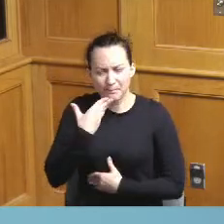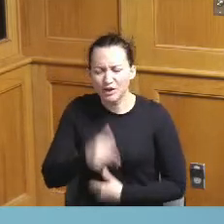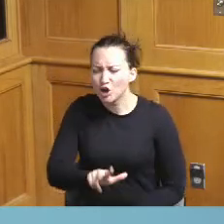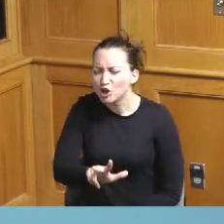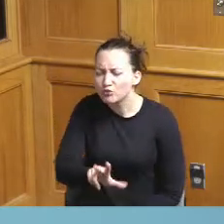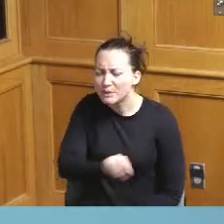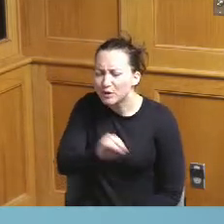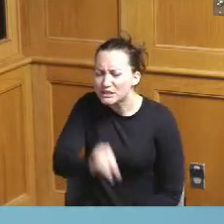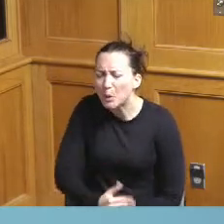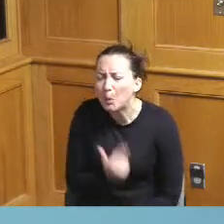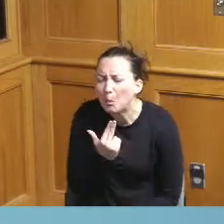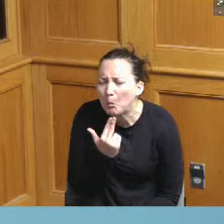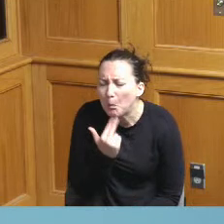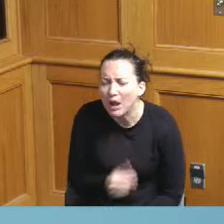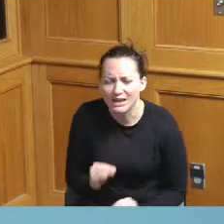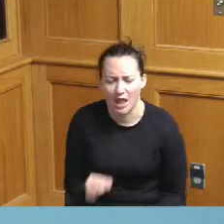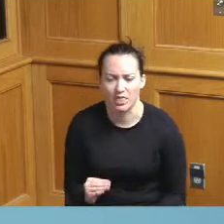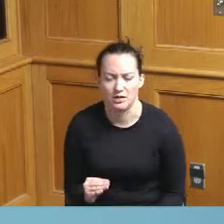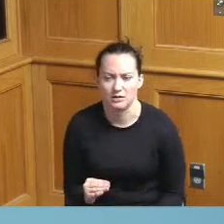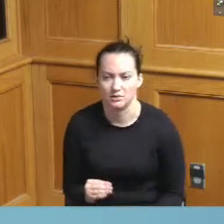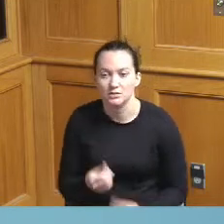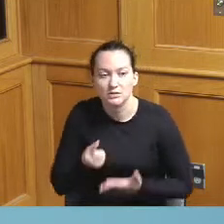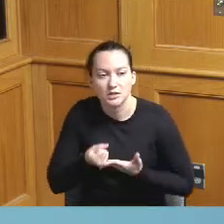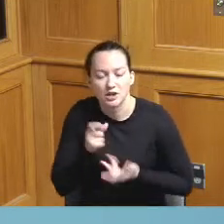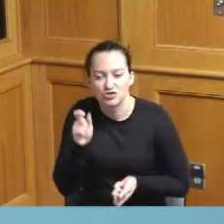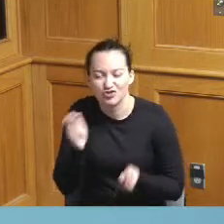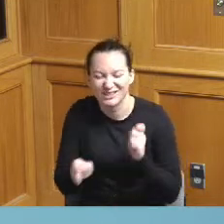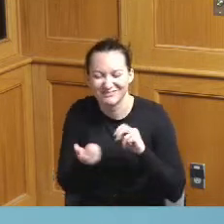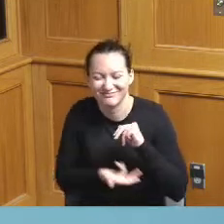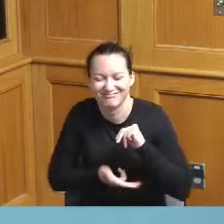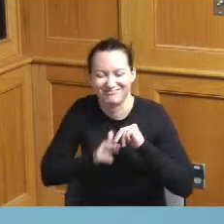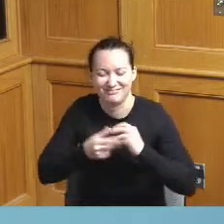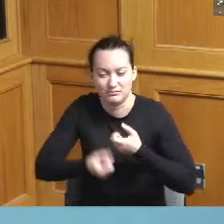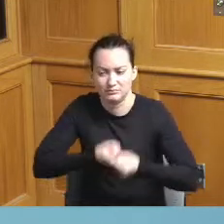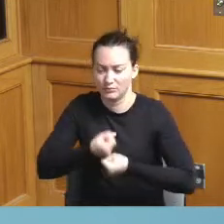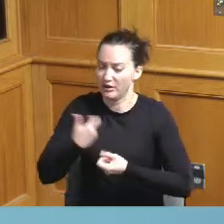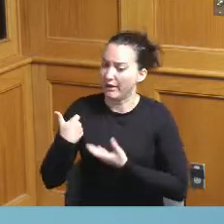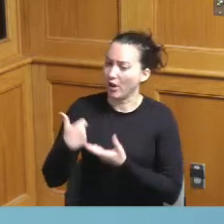percent increase in the salary adjustment line this year we need to help our employees during